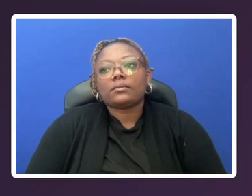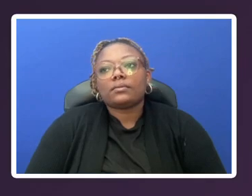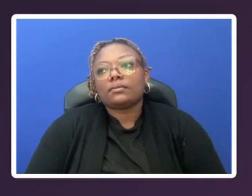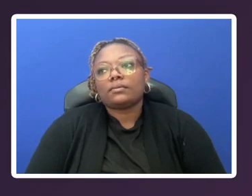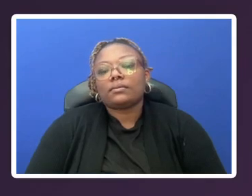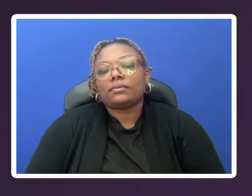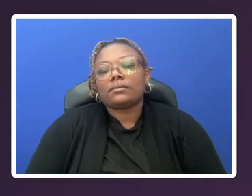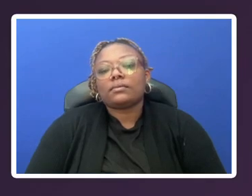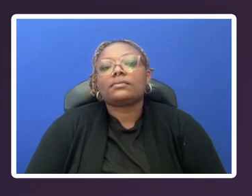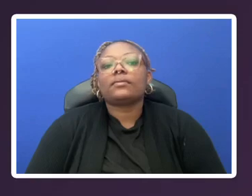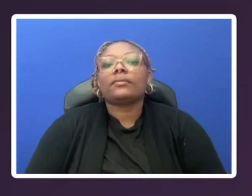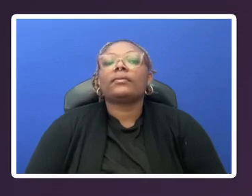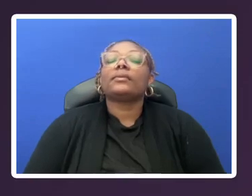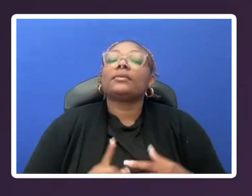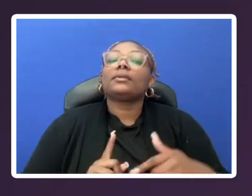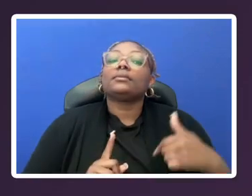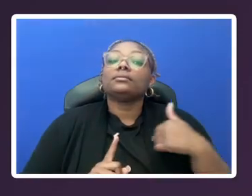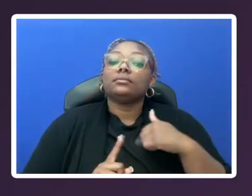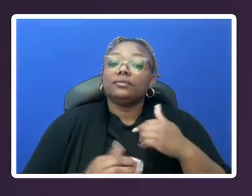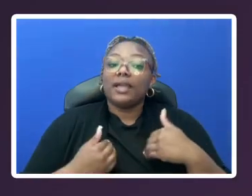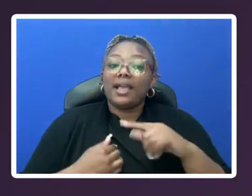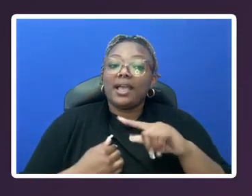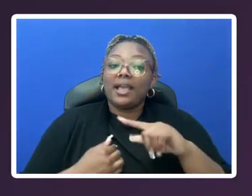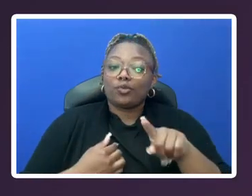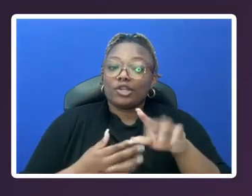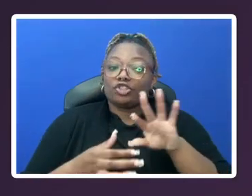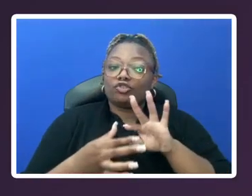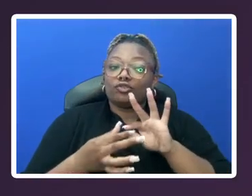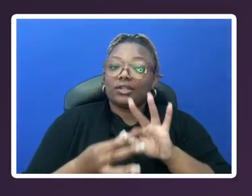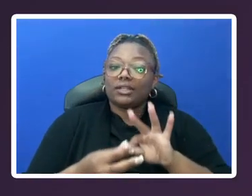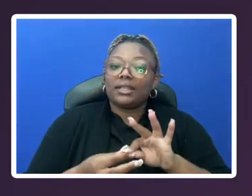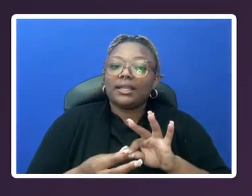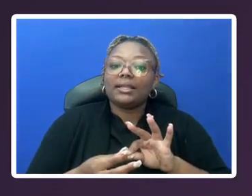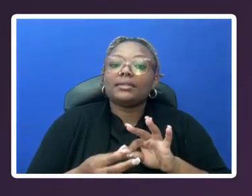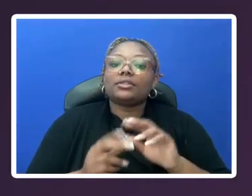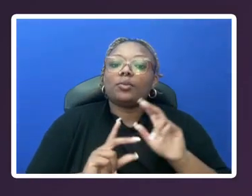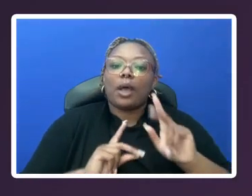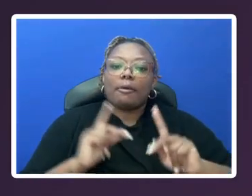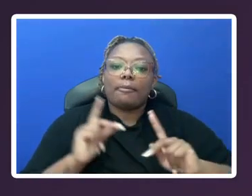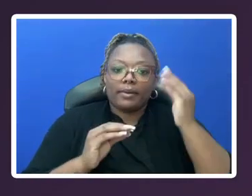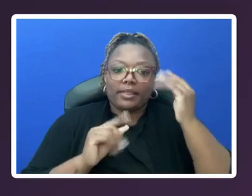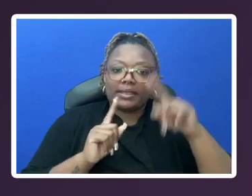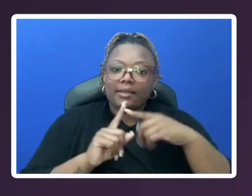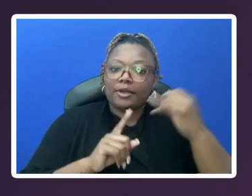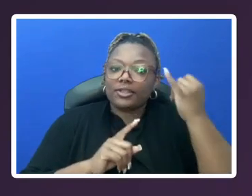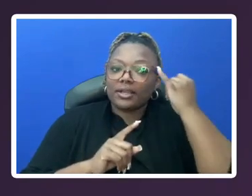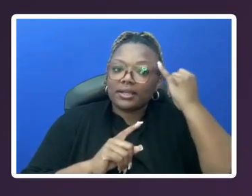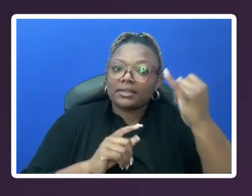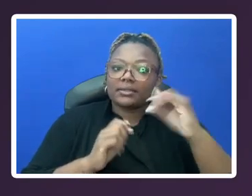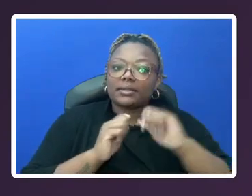around -- I see -- while people are thinking about those ideas around Native arts and crafts,